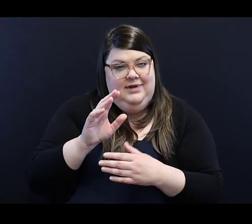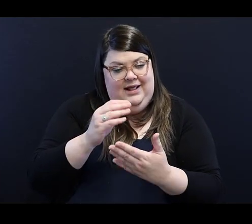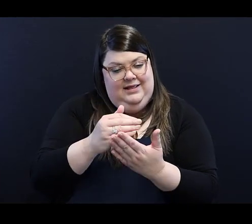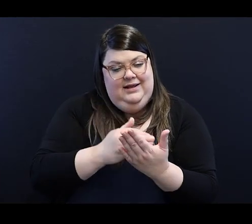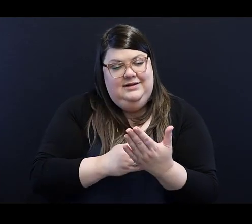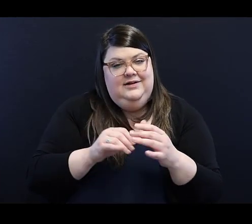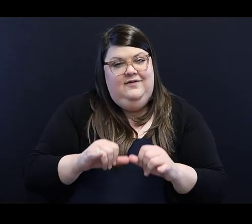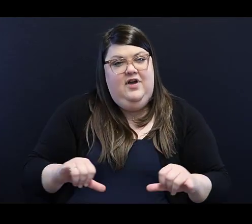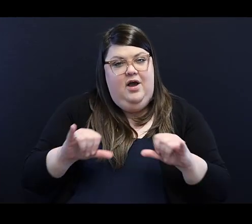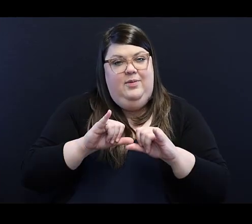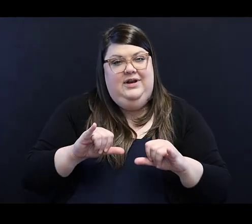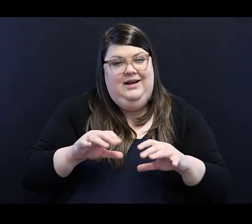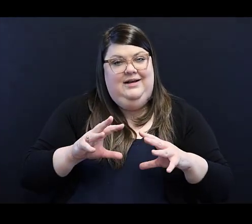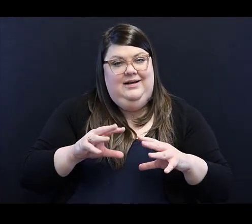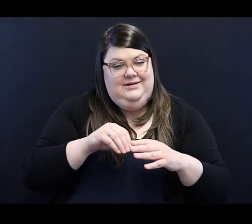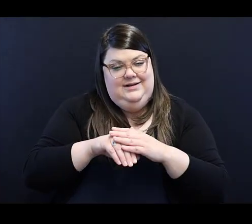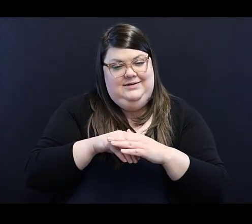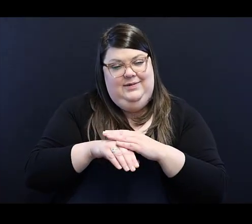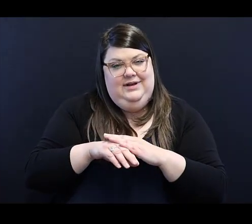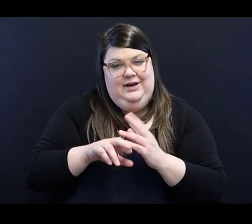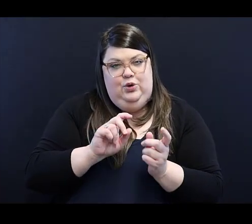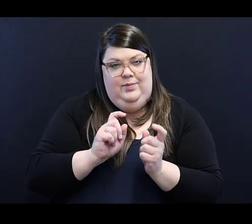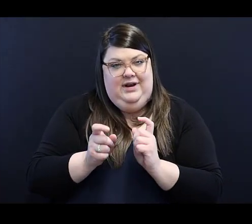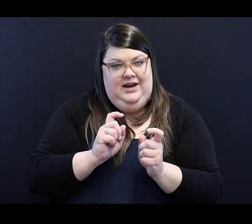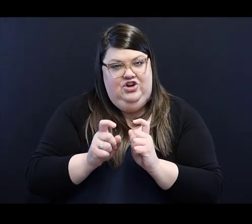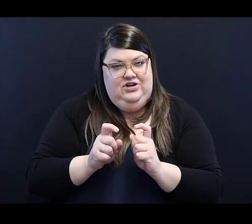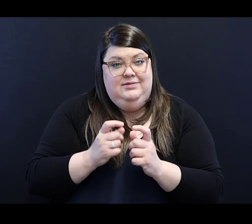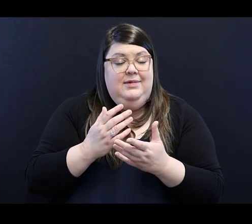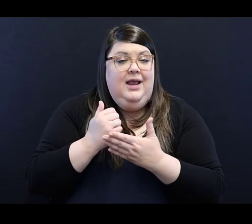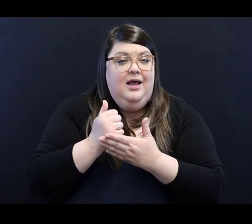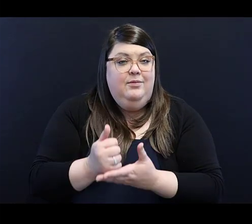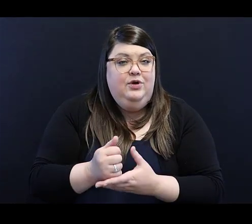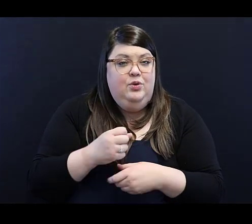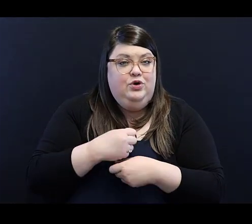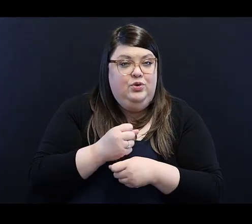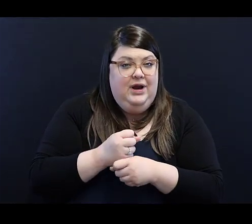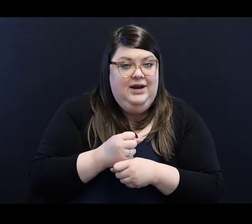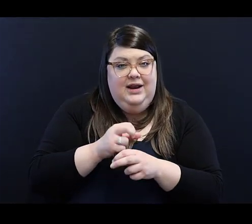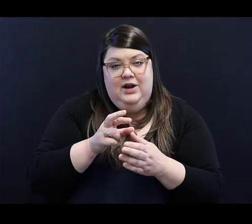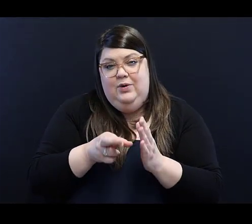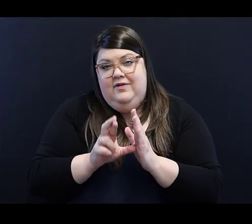accessibility remediations that may help you when creating and reviewing content for accessibility.